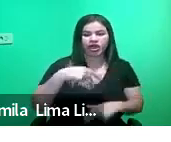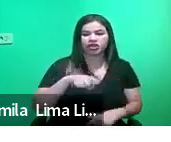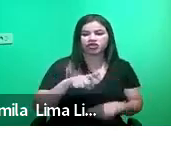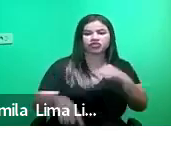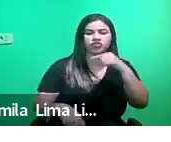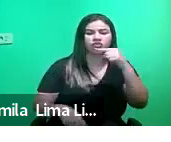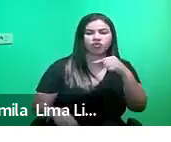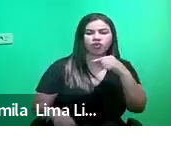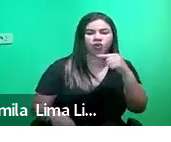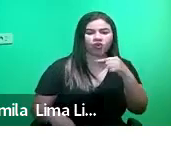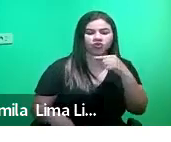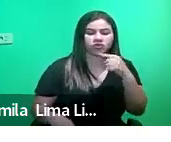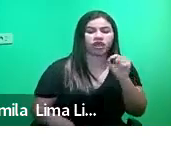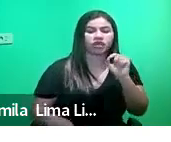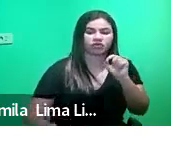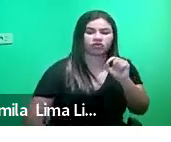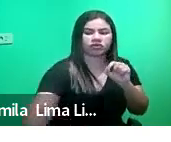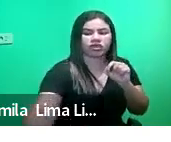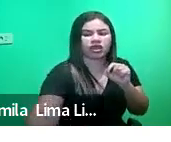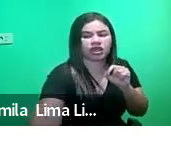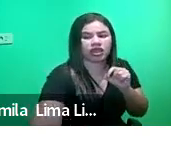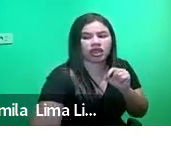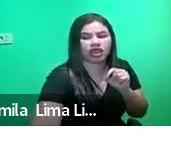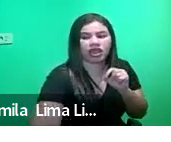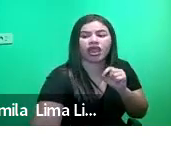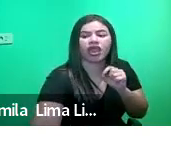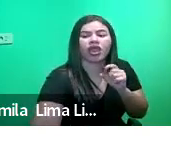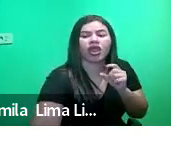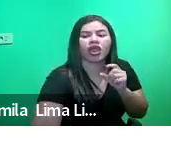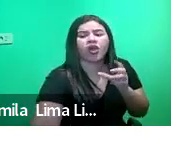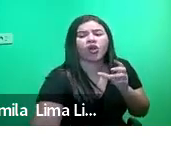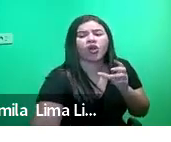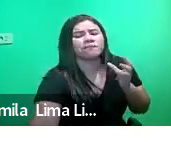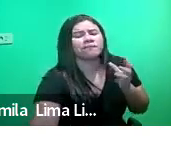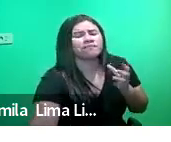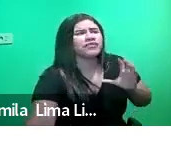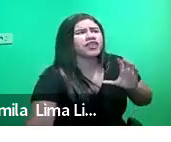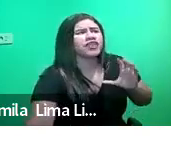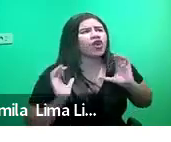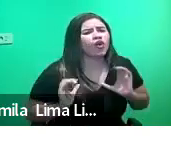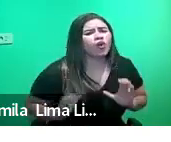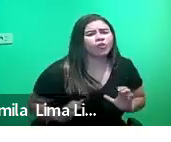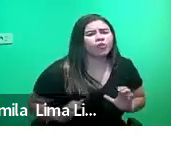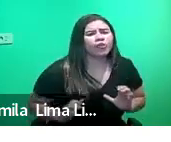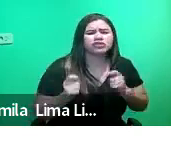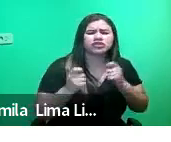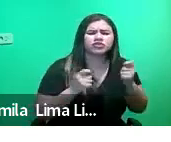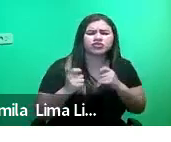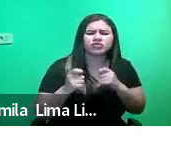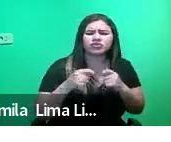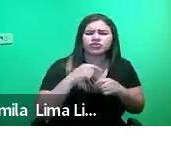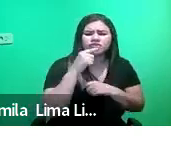except except through appropriate stimulus stimulation The key to mastery of behavior is a mastery of stimuli